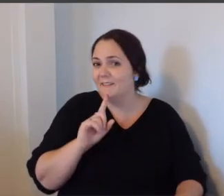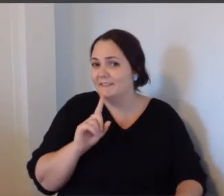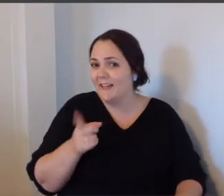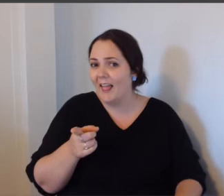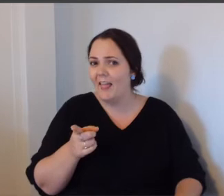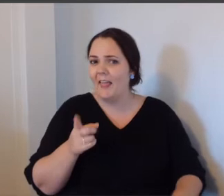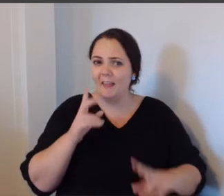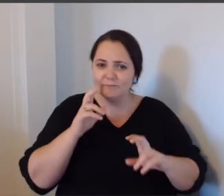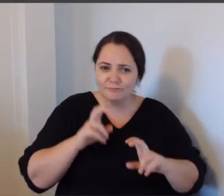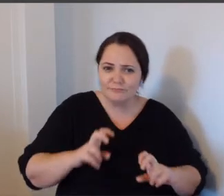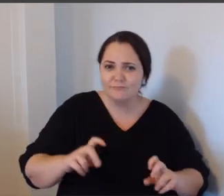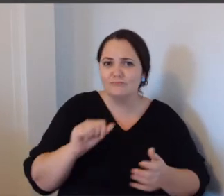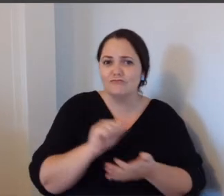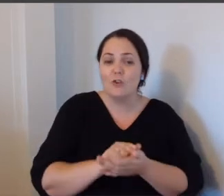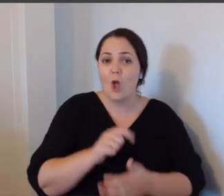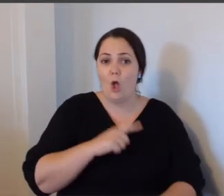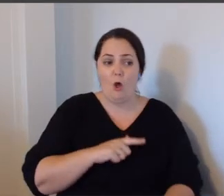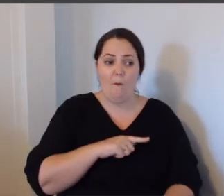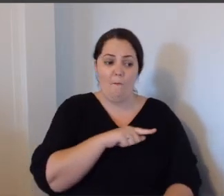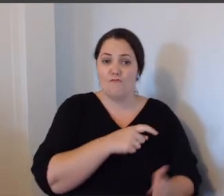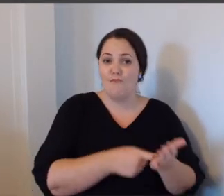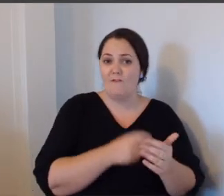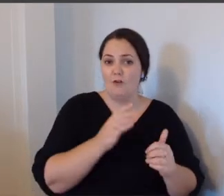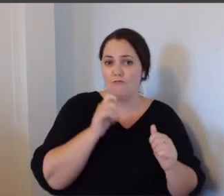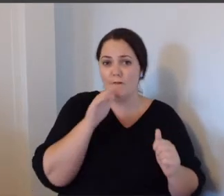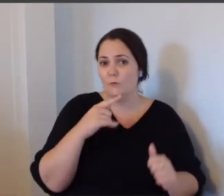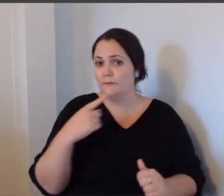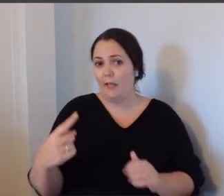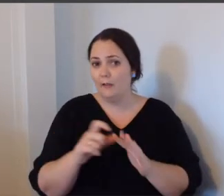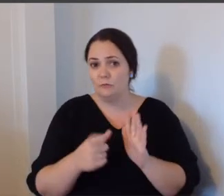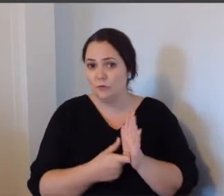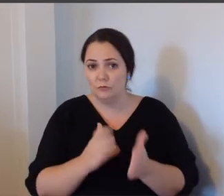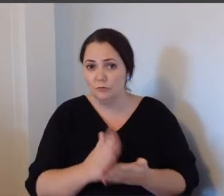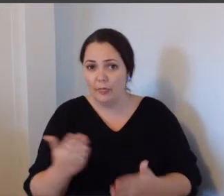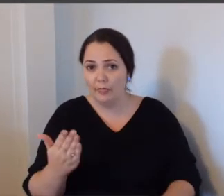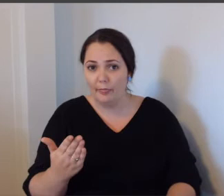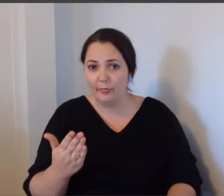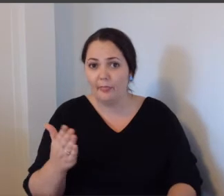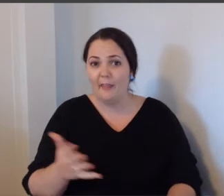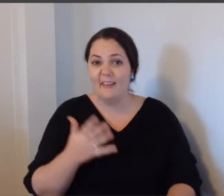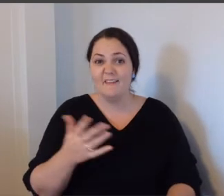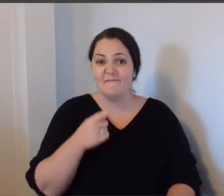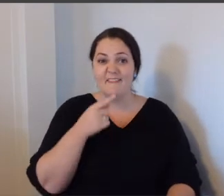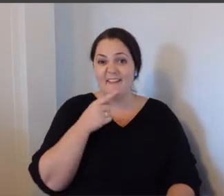He passed away soon after and he was only 37. When I was thinking about this presentation, I